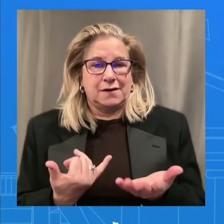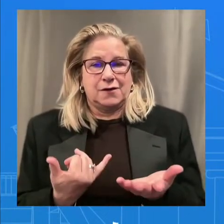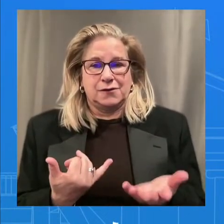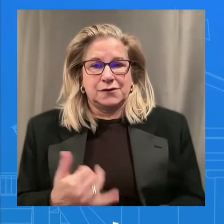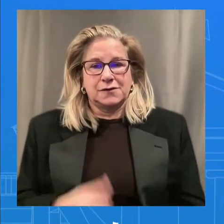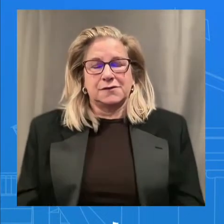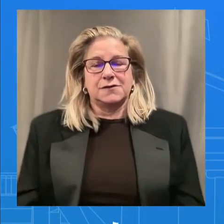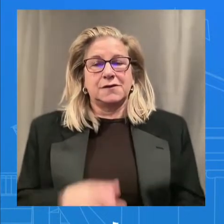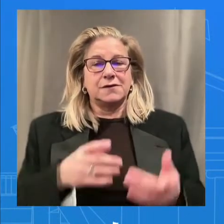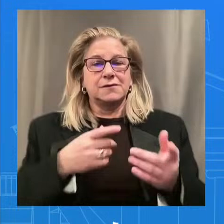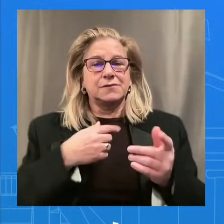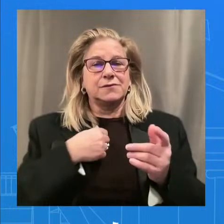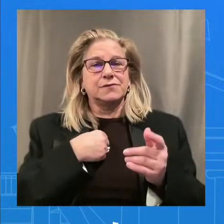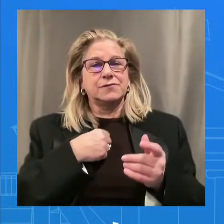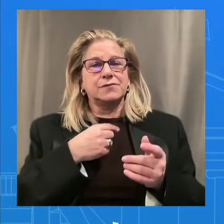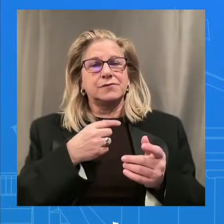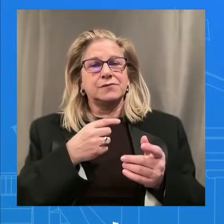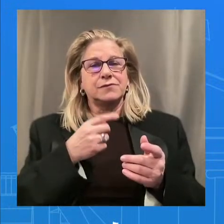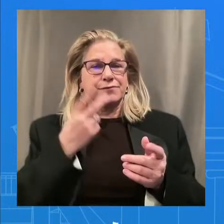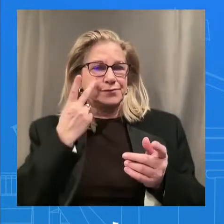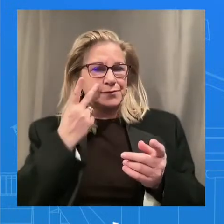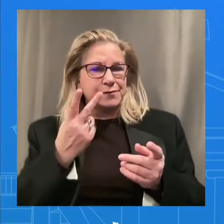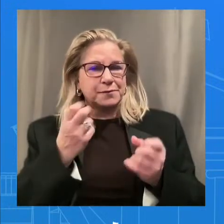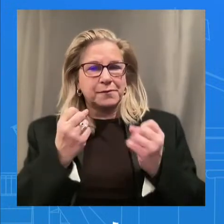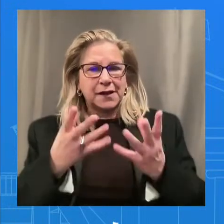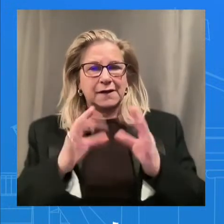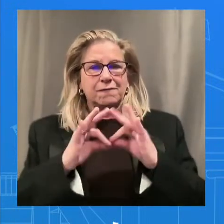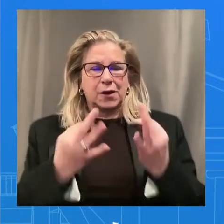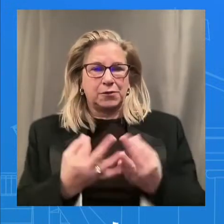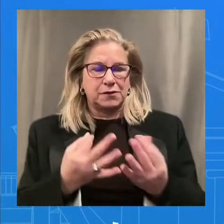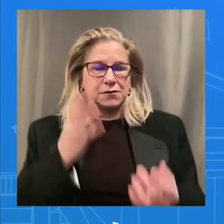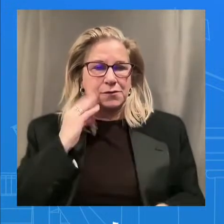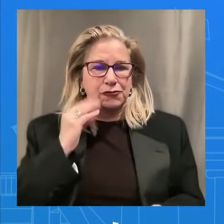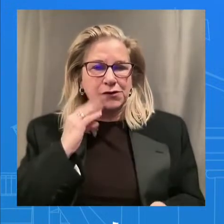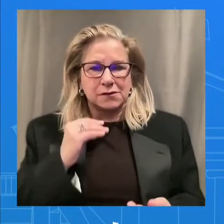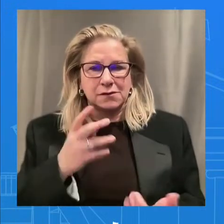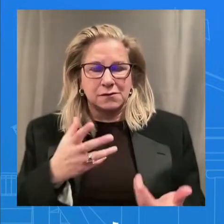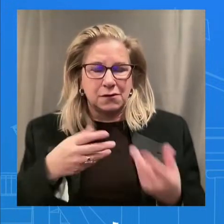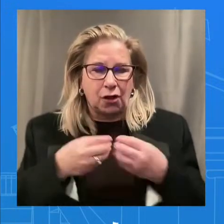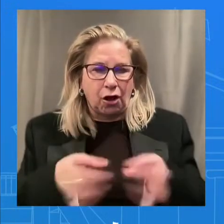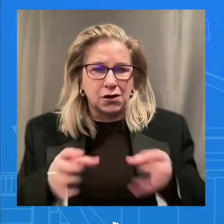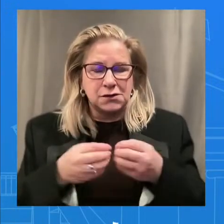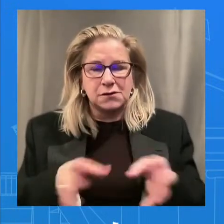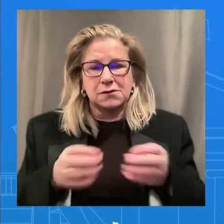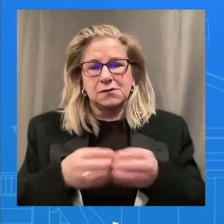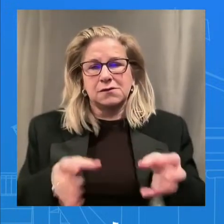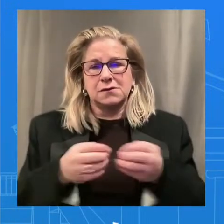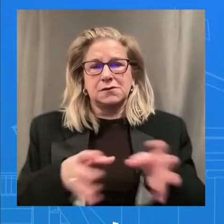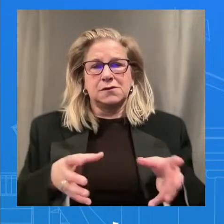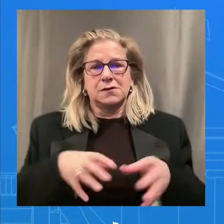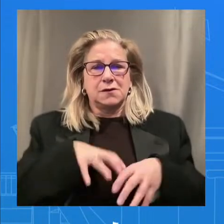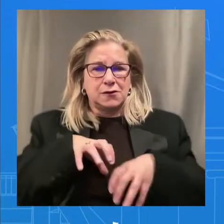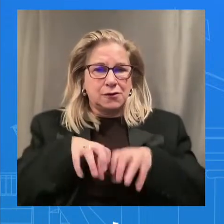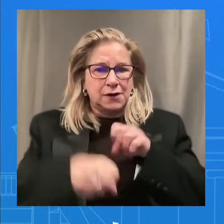But it is devastating, and we’re doing everything that we can to offer up resources on the ground. As you know, we’ve been talking about that. Karine, . Ms. Jean-Pierre: I know. One more. Go ahead.